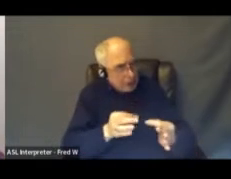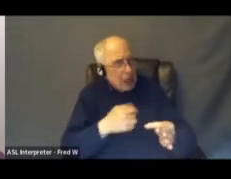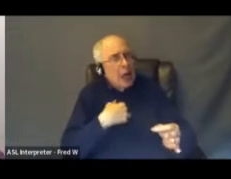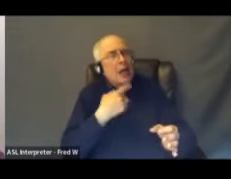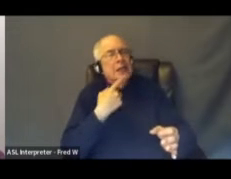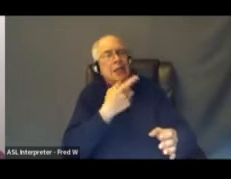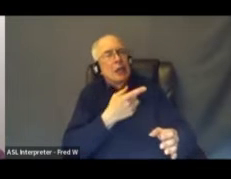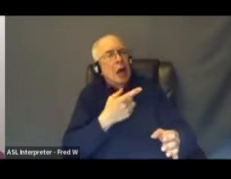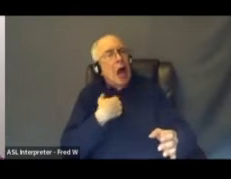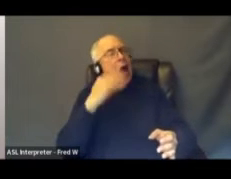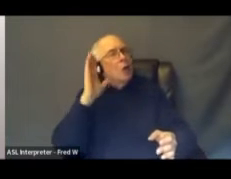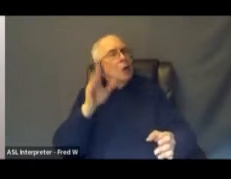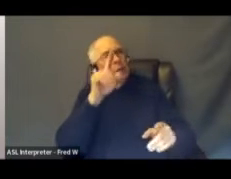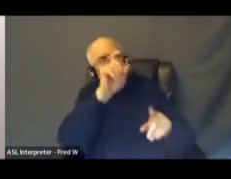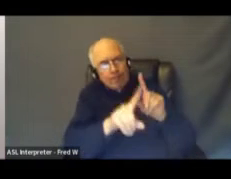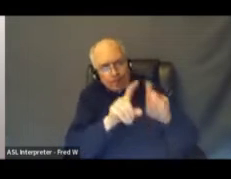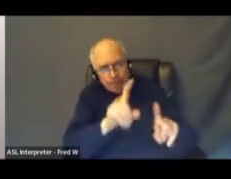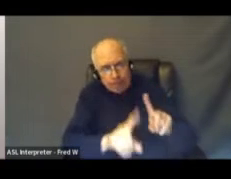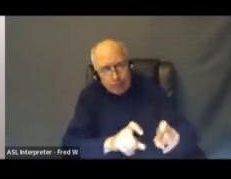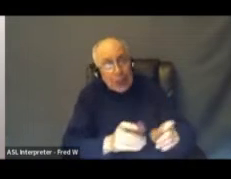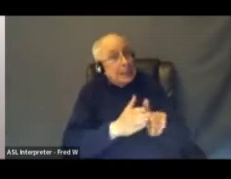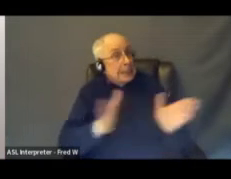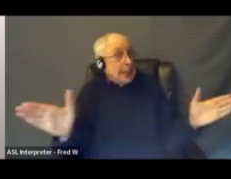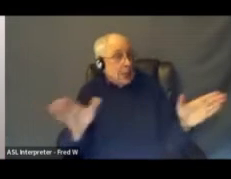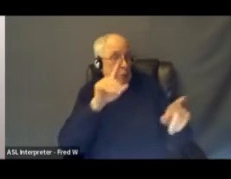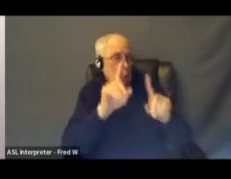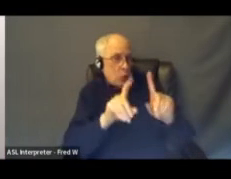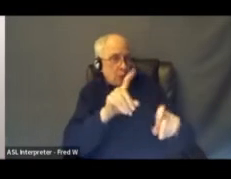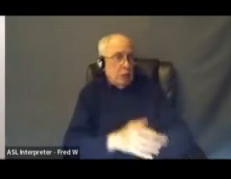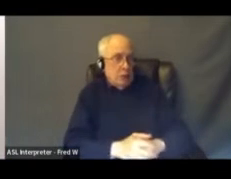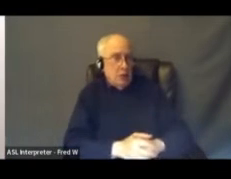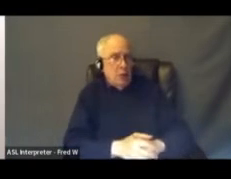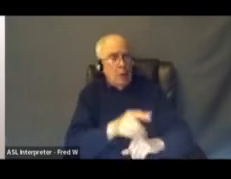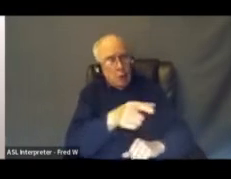questions, in general terms. And you'll just let me know how you